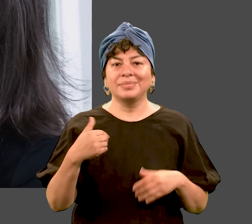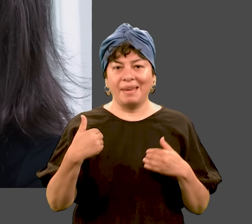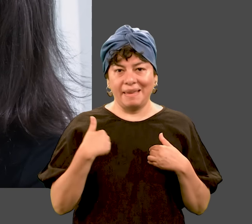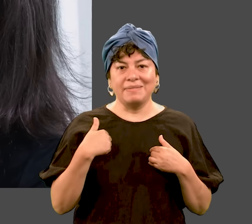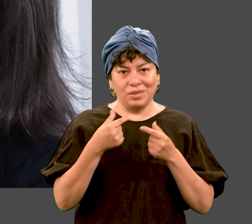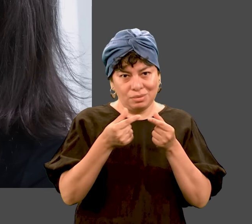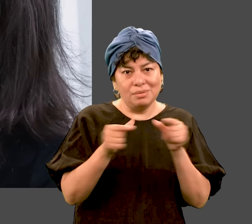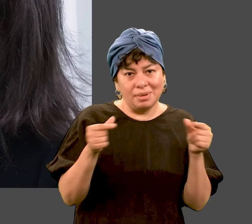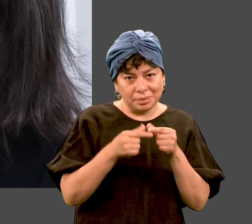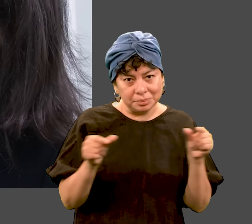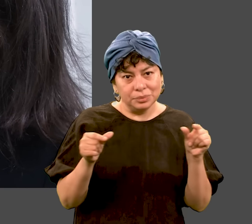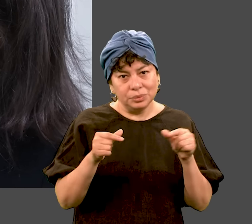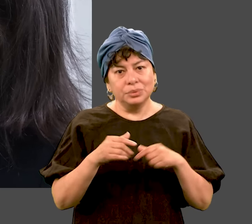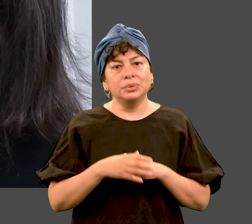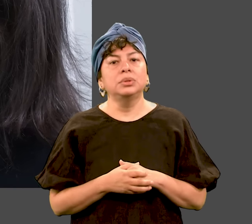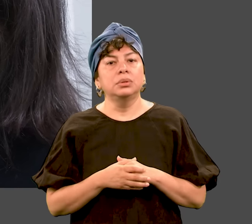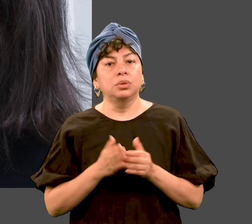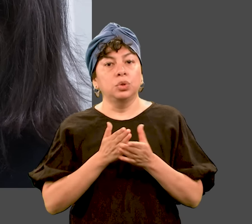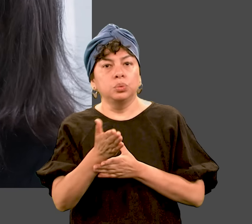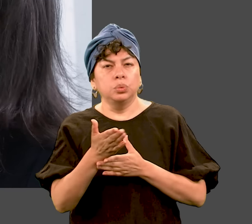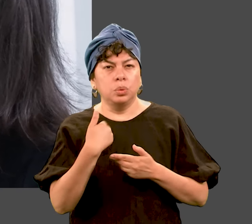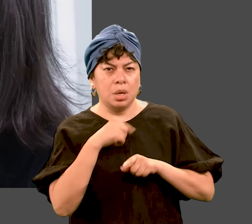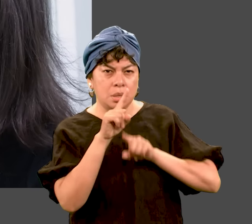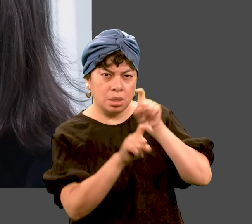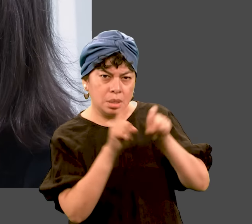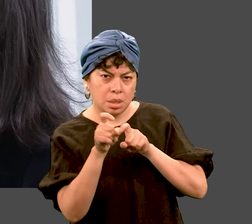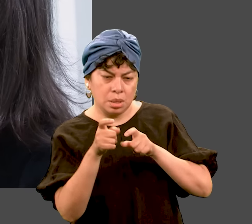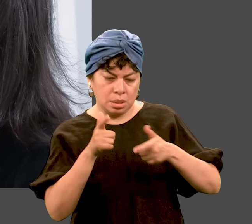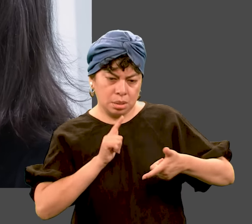We're articulating onto the body of our interlocutor,